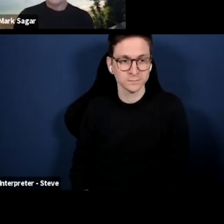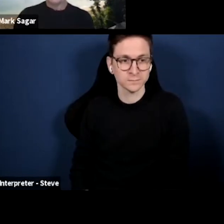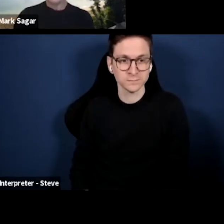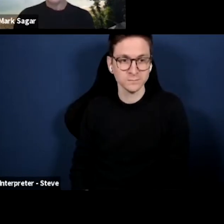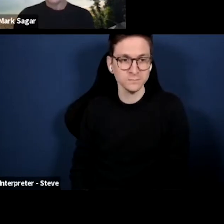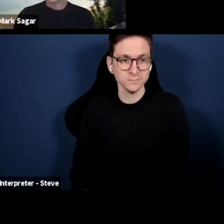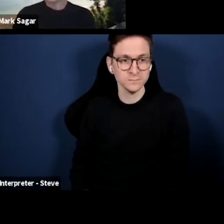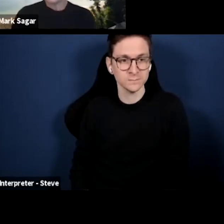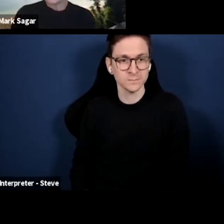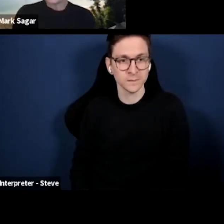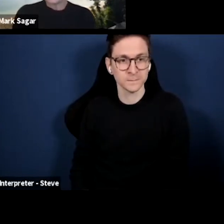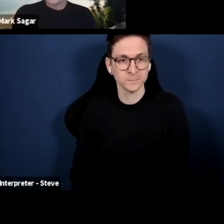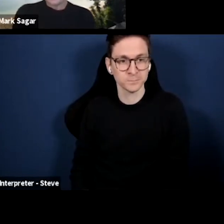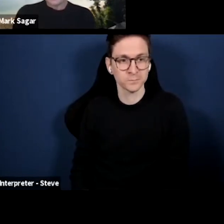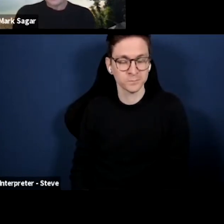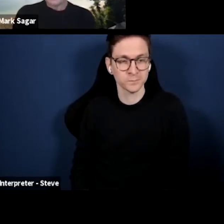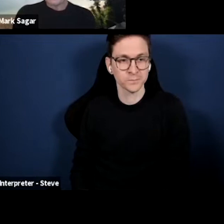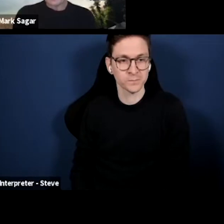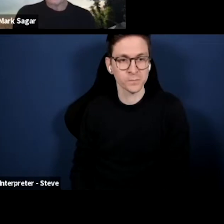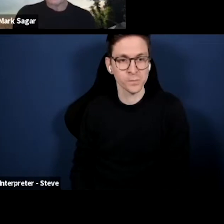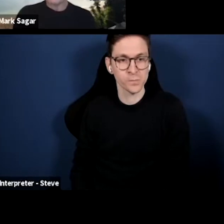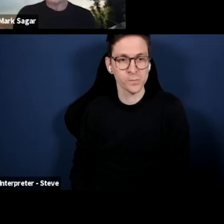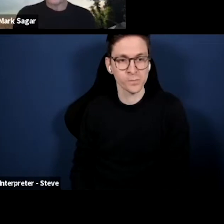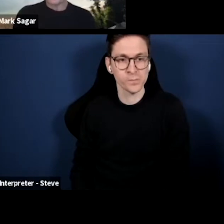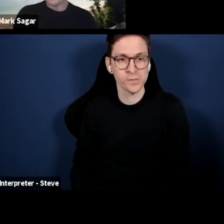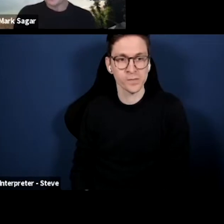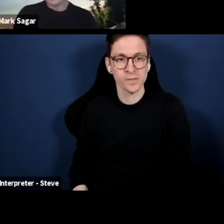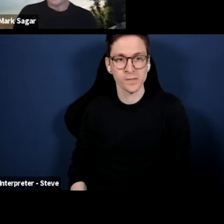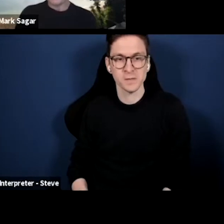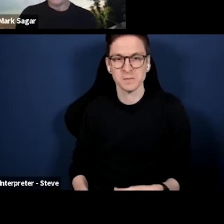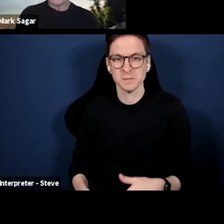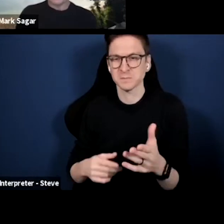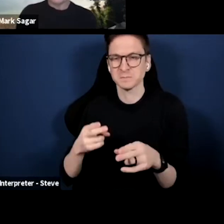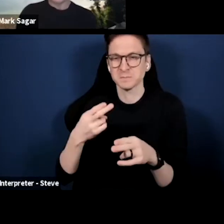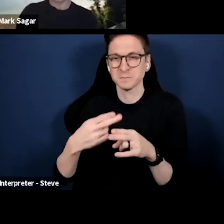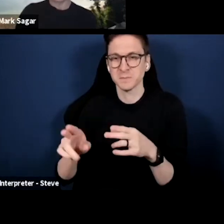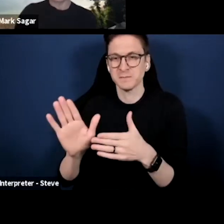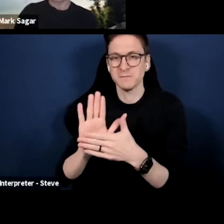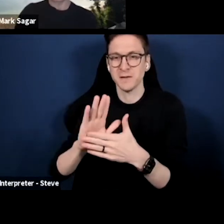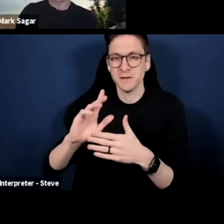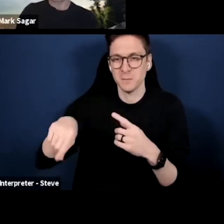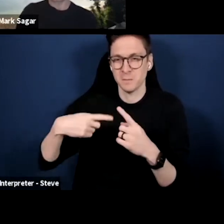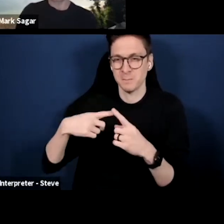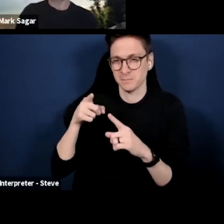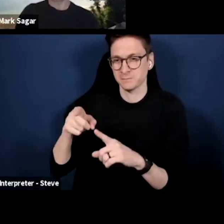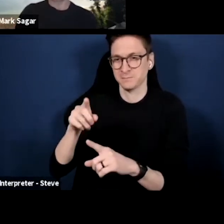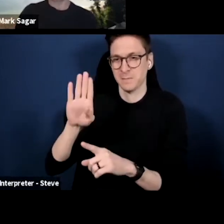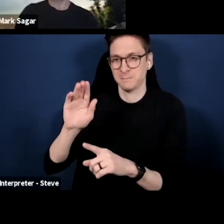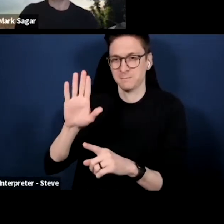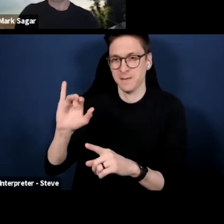so this is a introductory video about baby x so i play